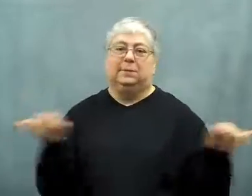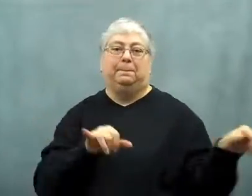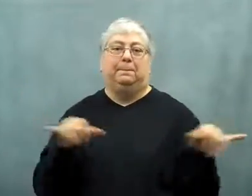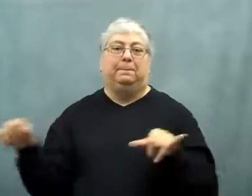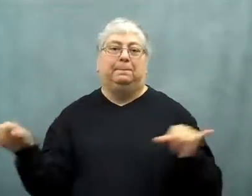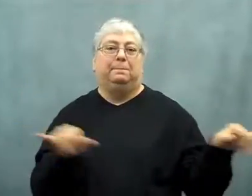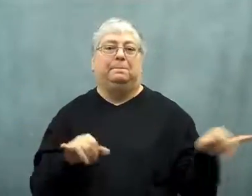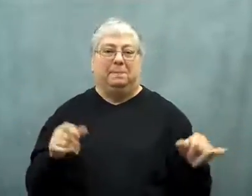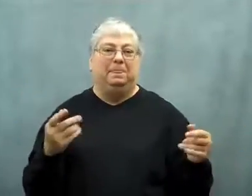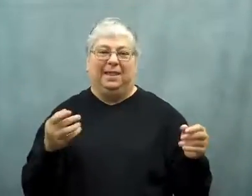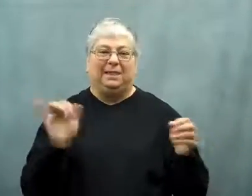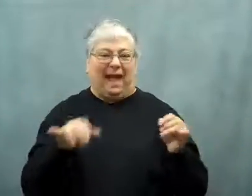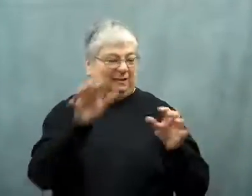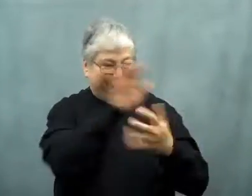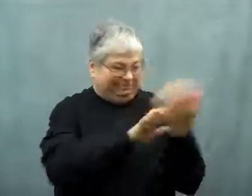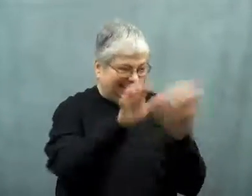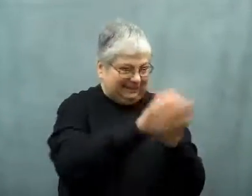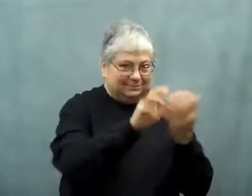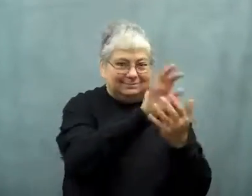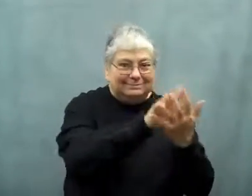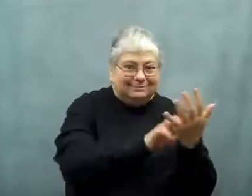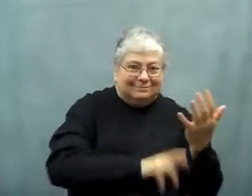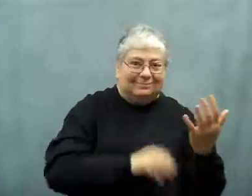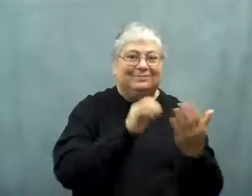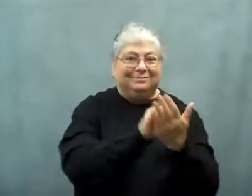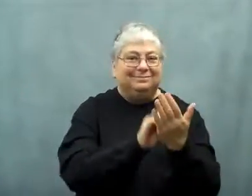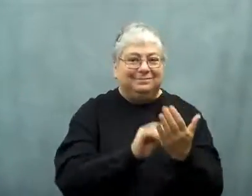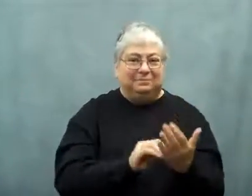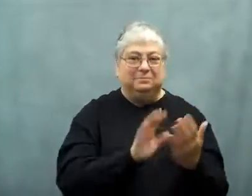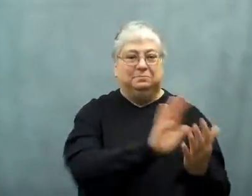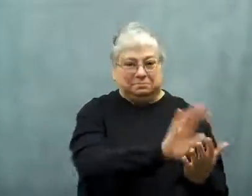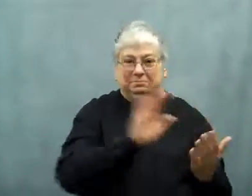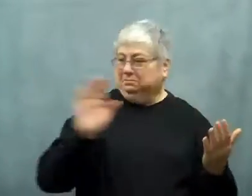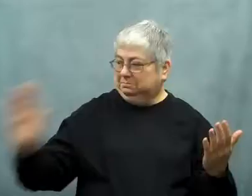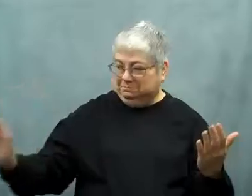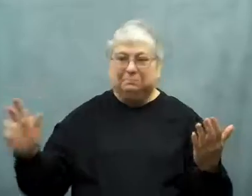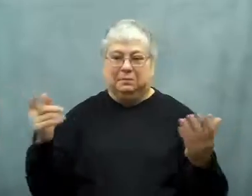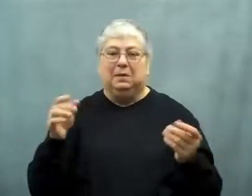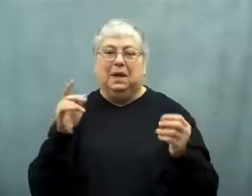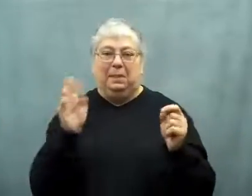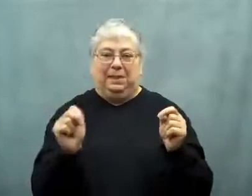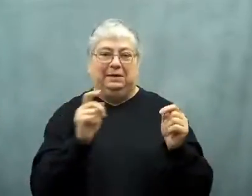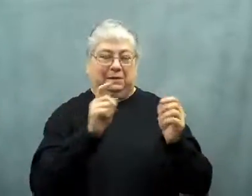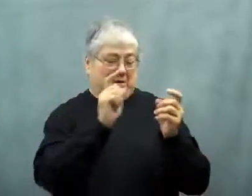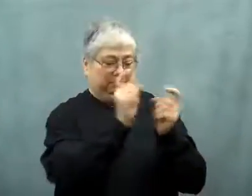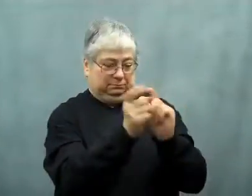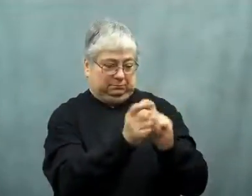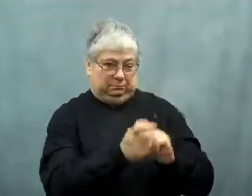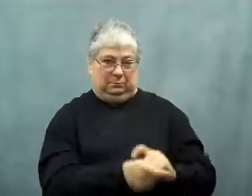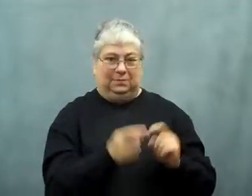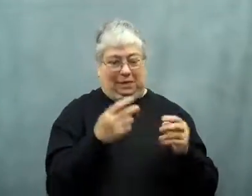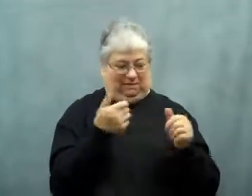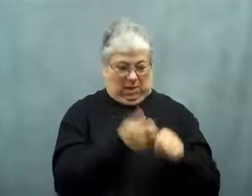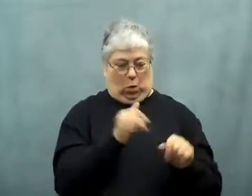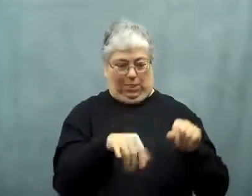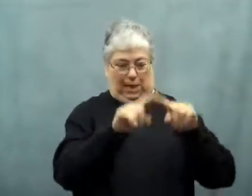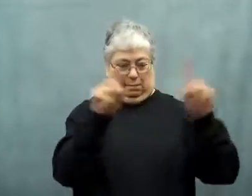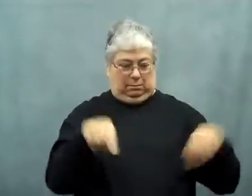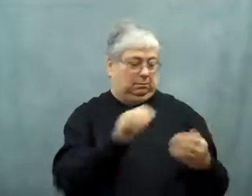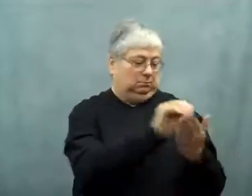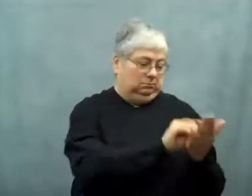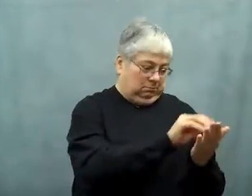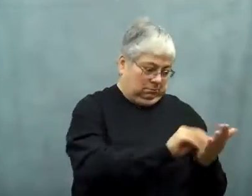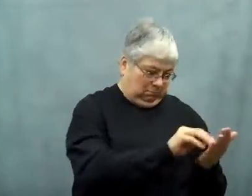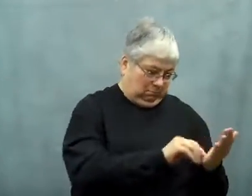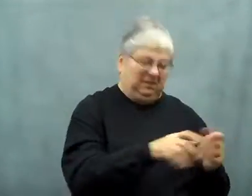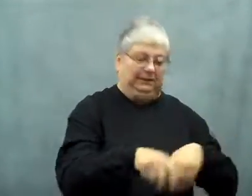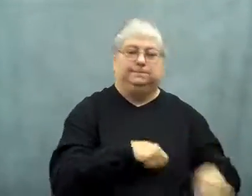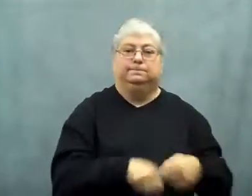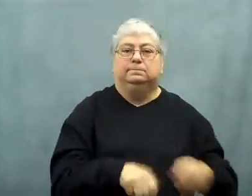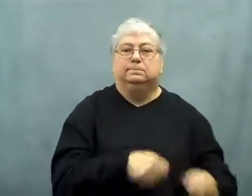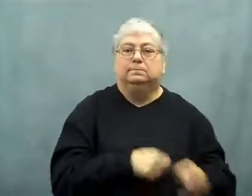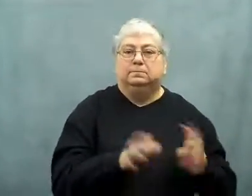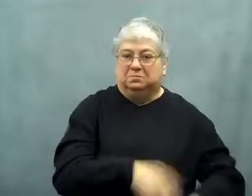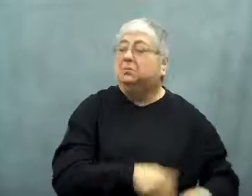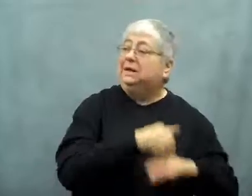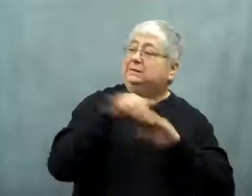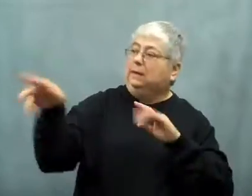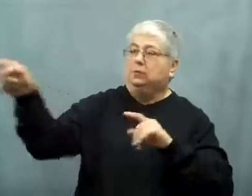Once the message was encoded, the page would be destroyed.